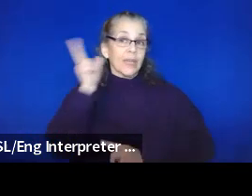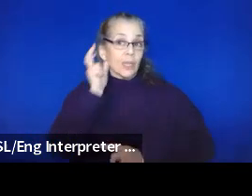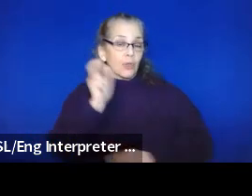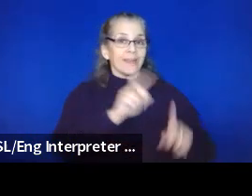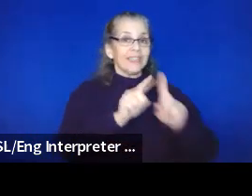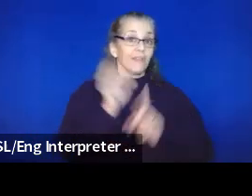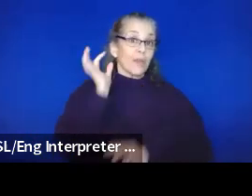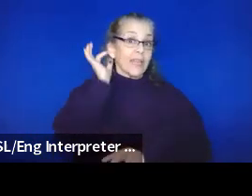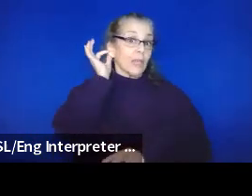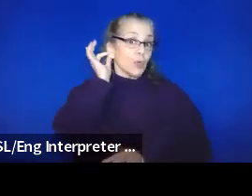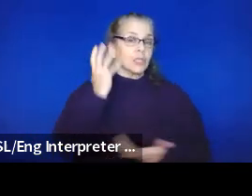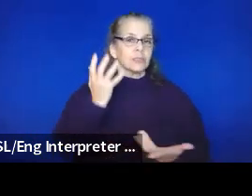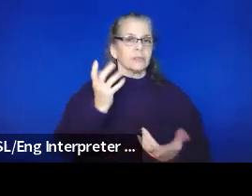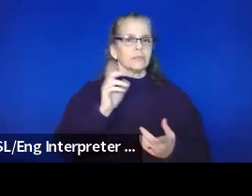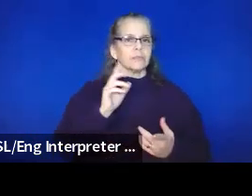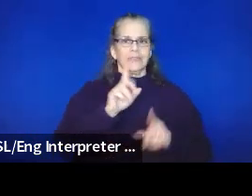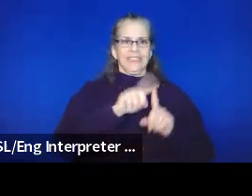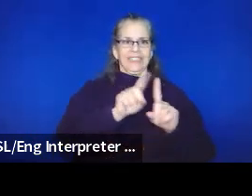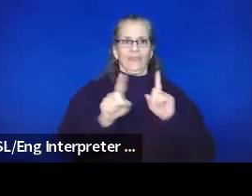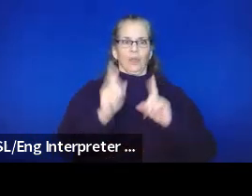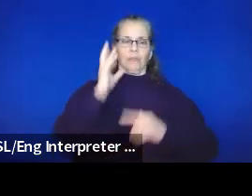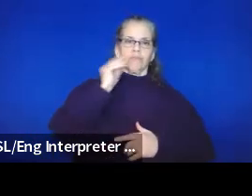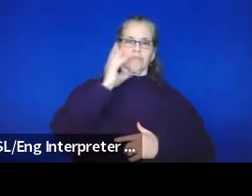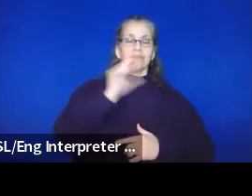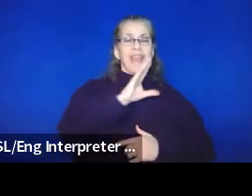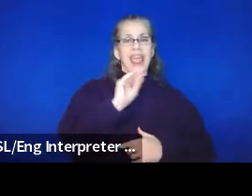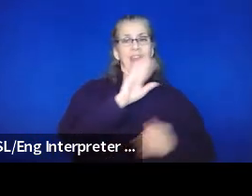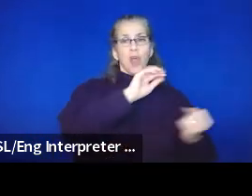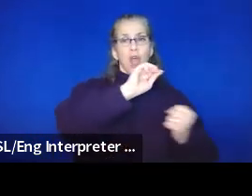to the table. And we also have sources of pride.